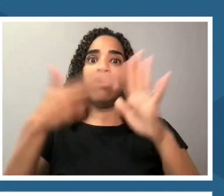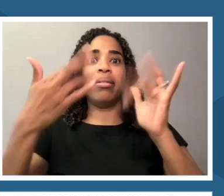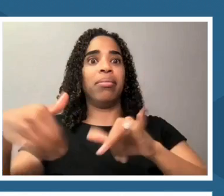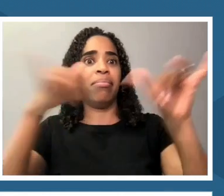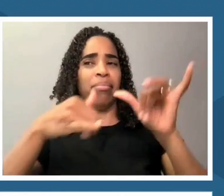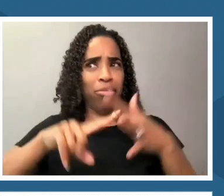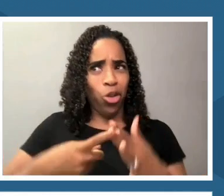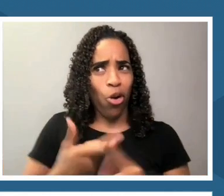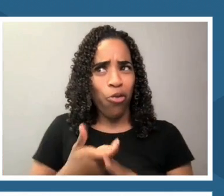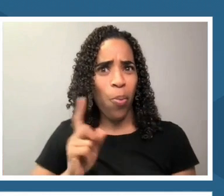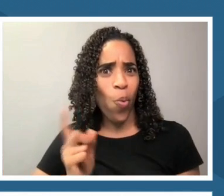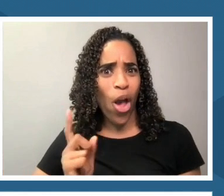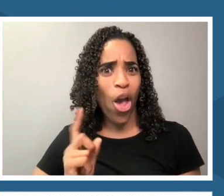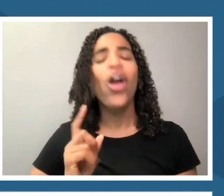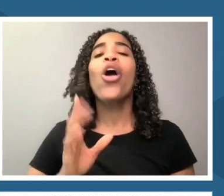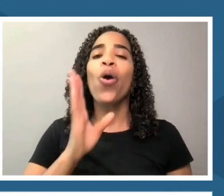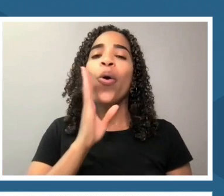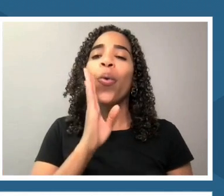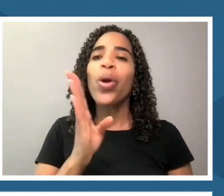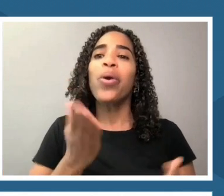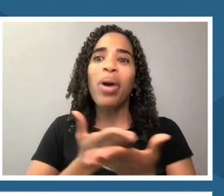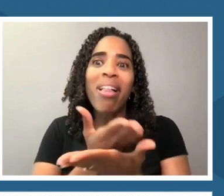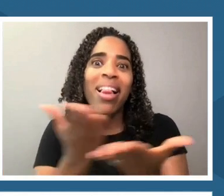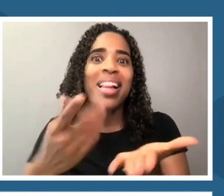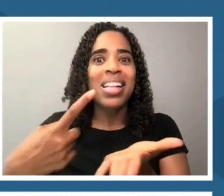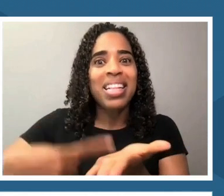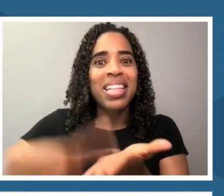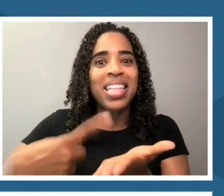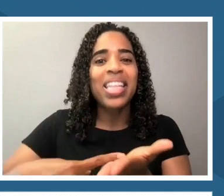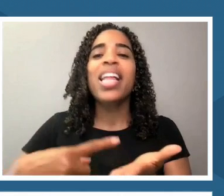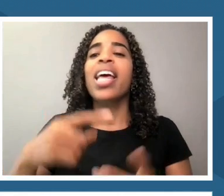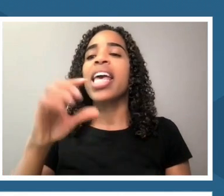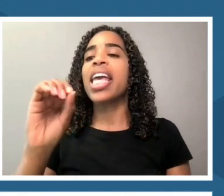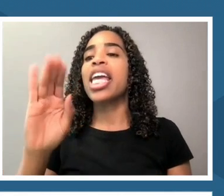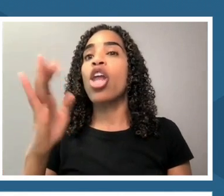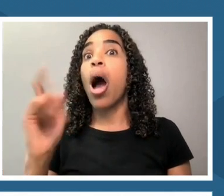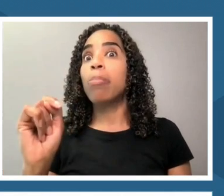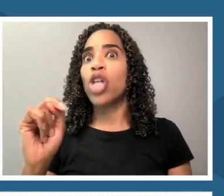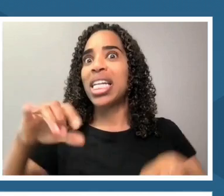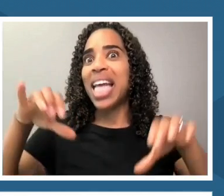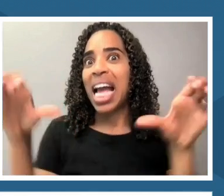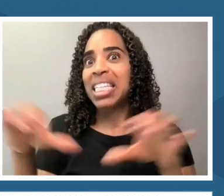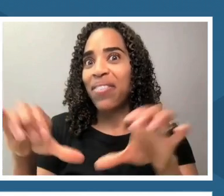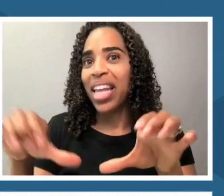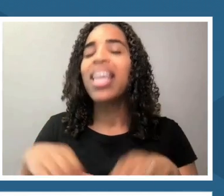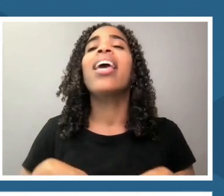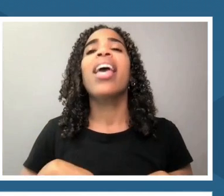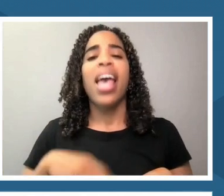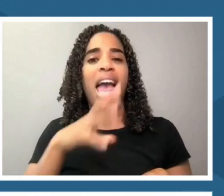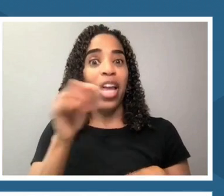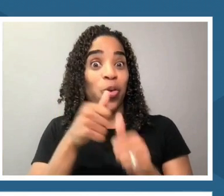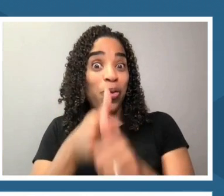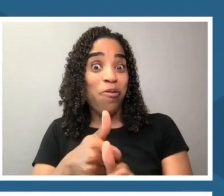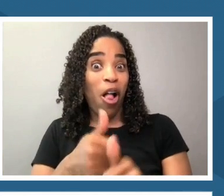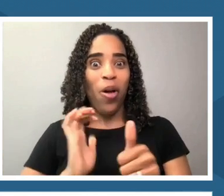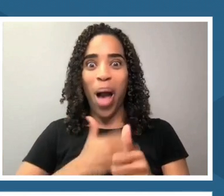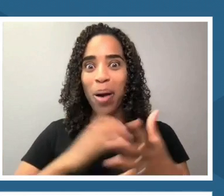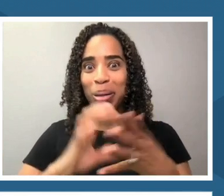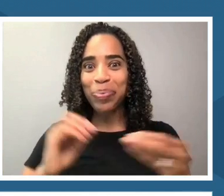we're going to be guiding you the audience through what we call an object deep dive activity where you can also follow along as well